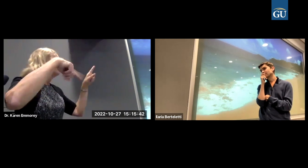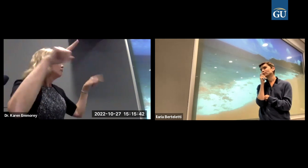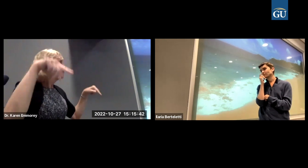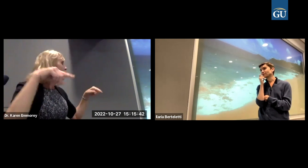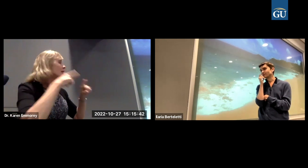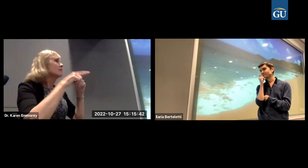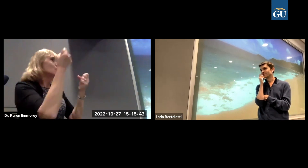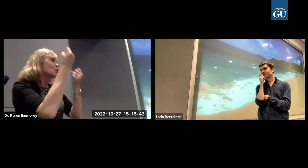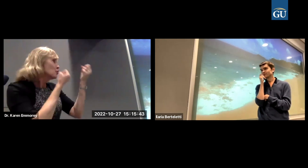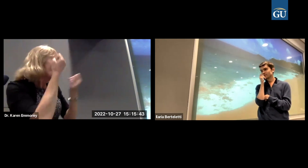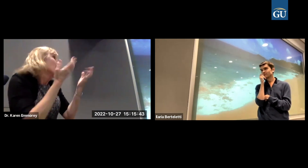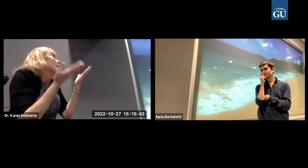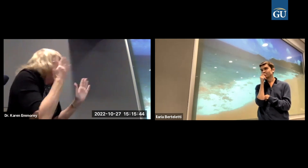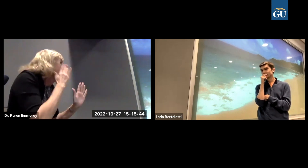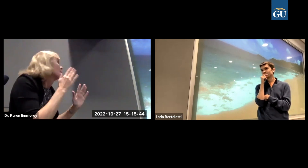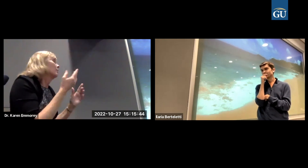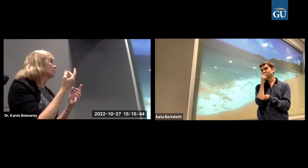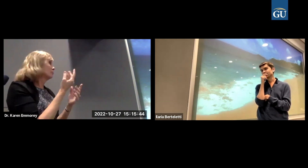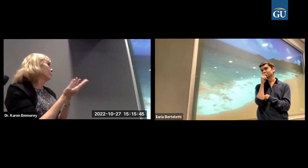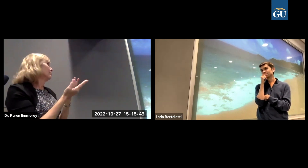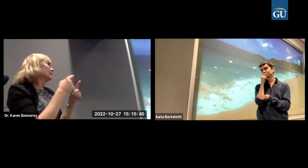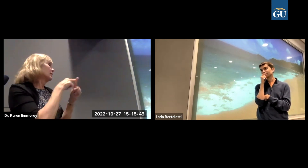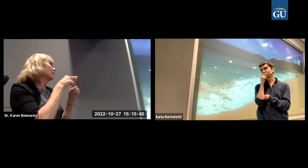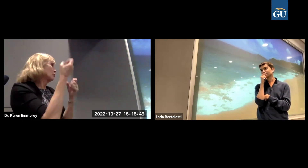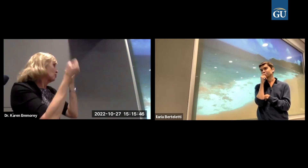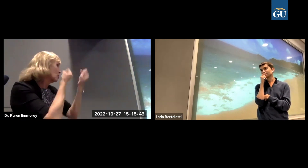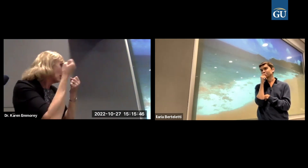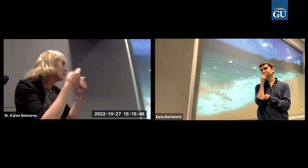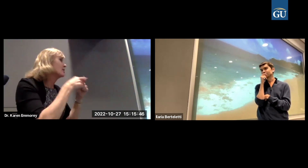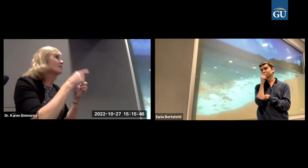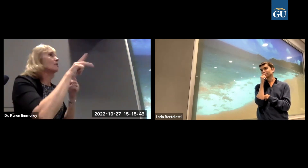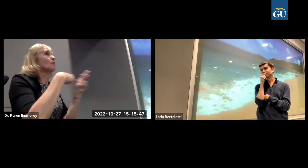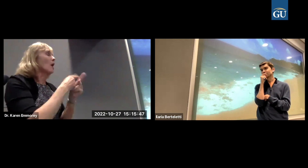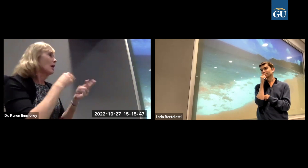But clearly there is an